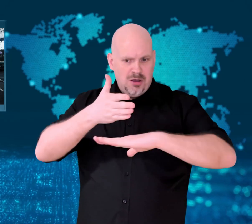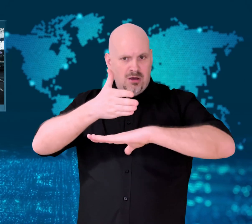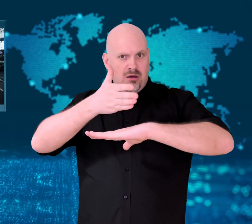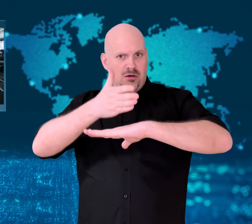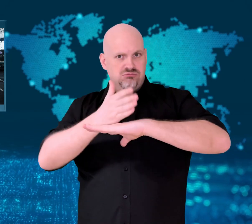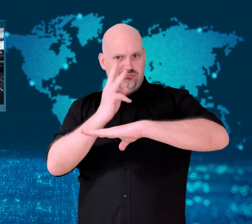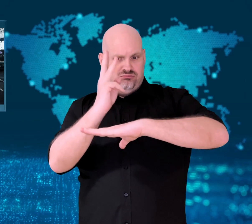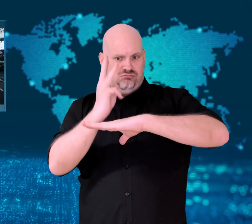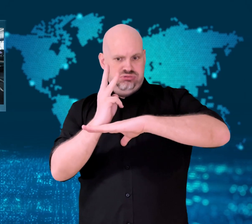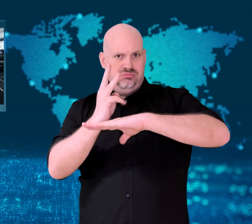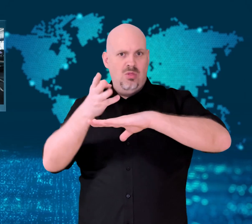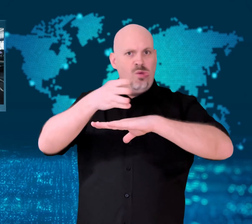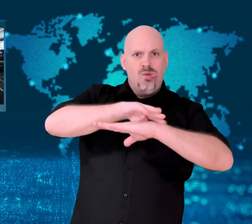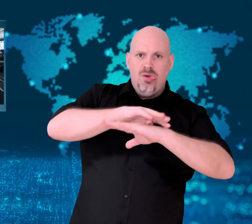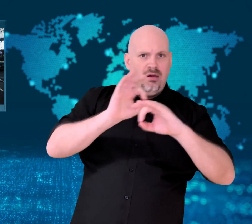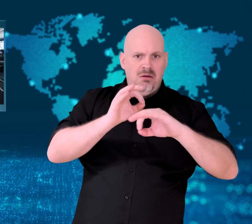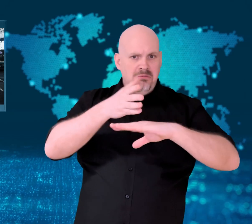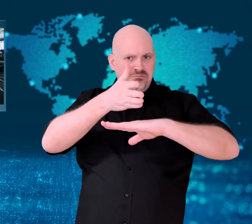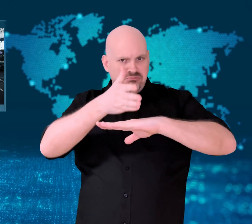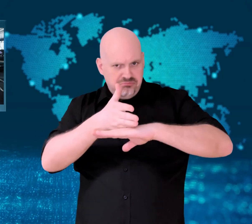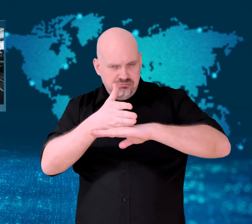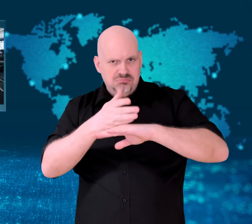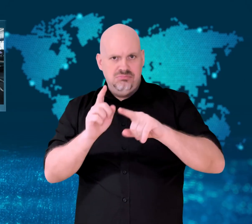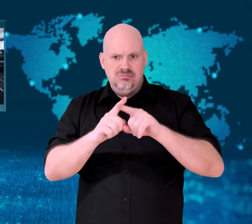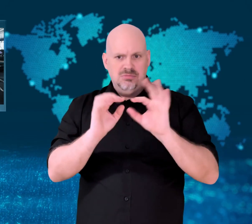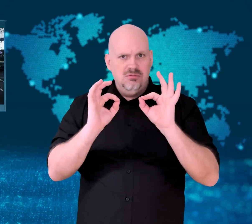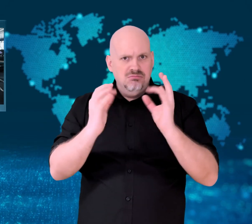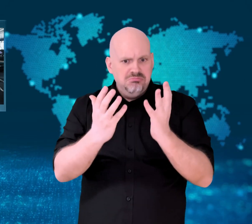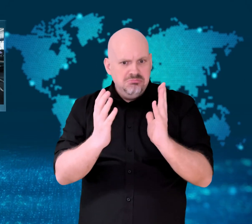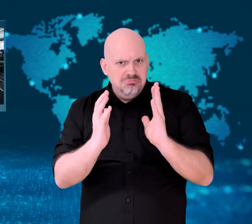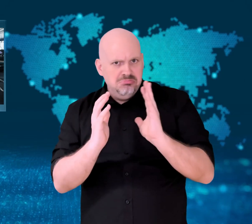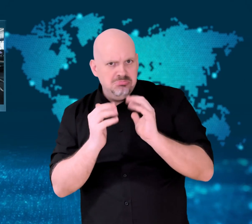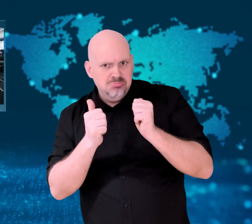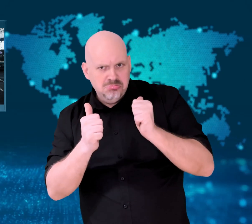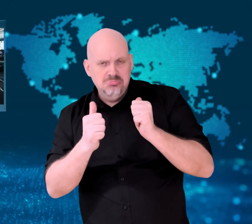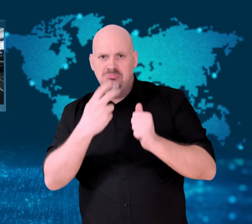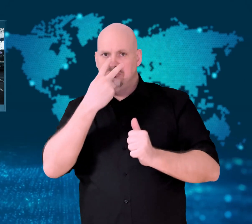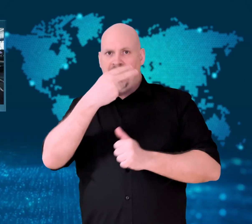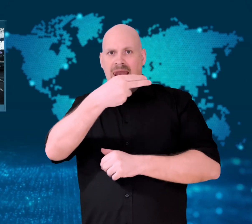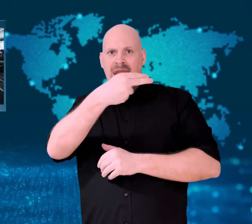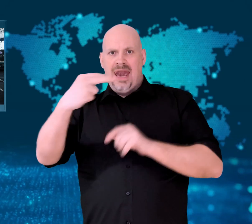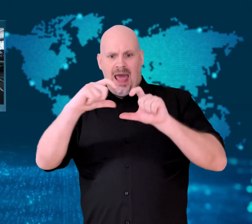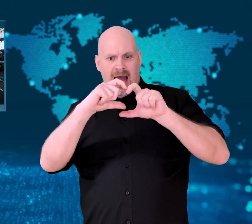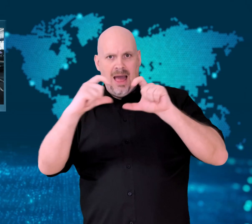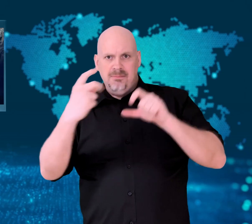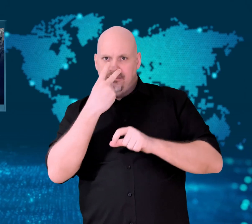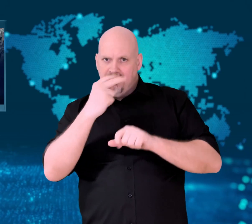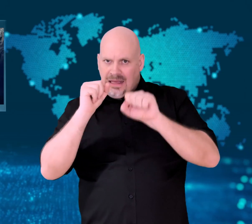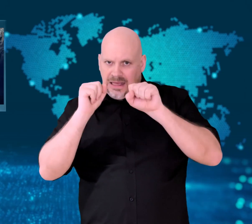The name of the boat can still be read on its stern